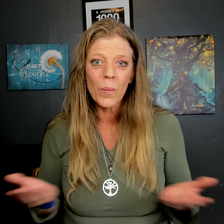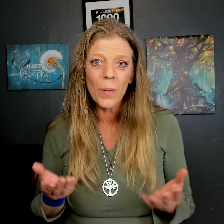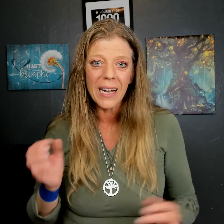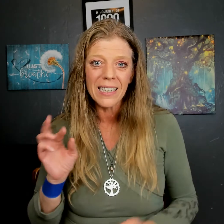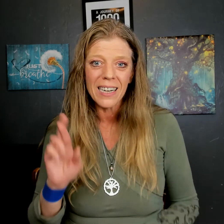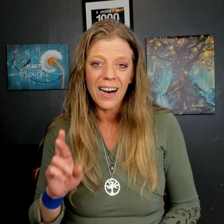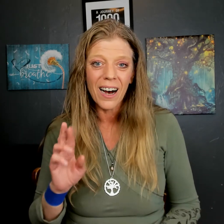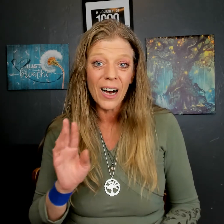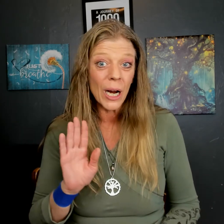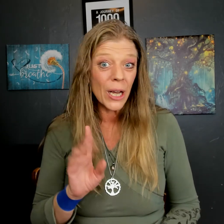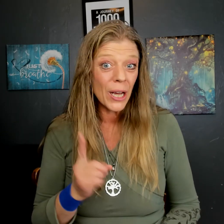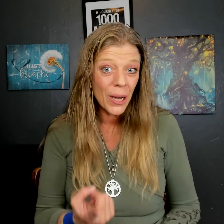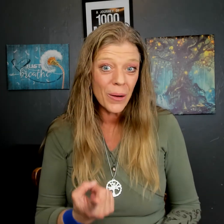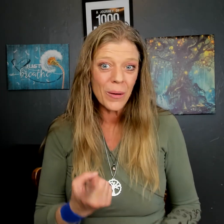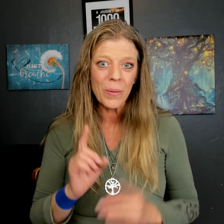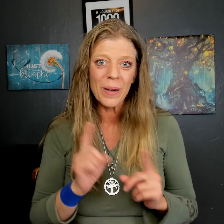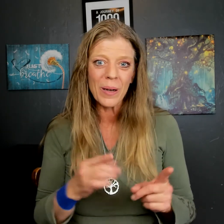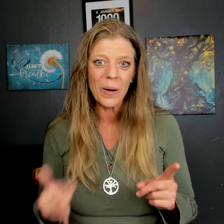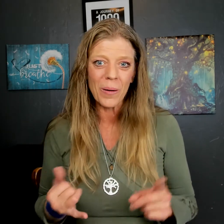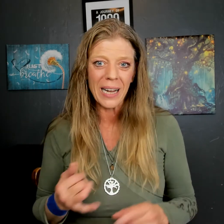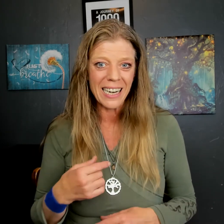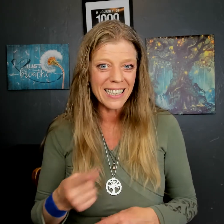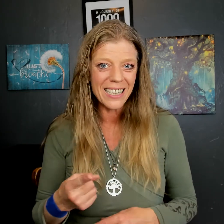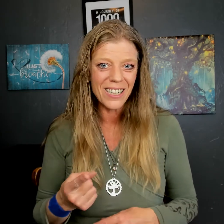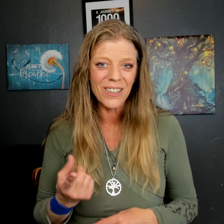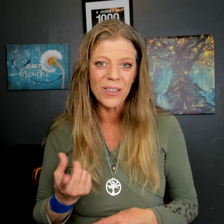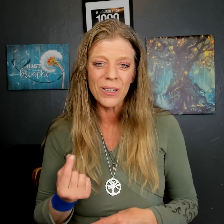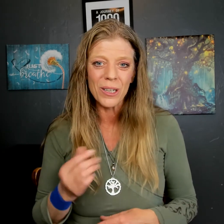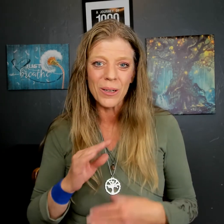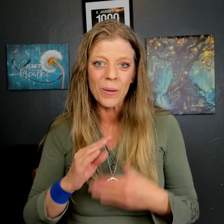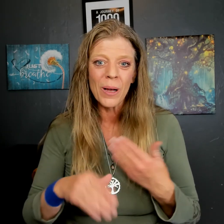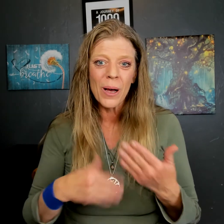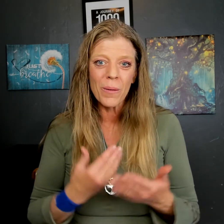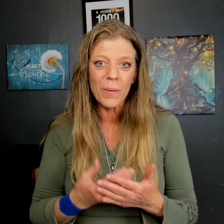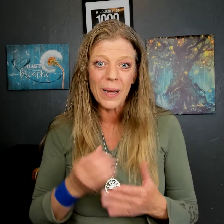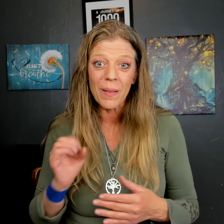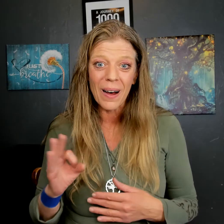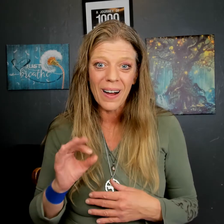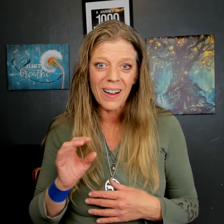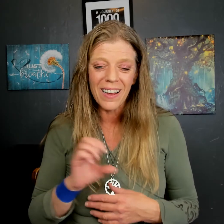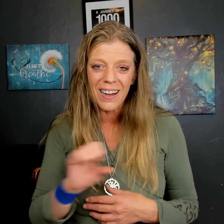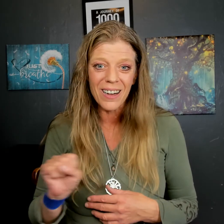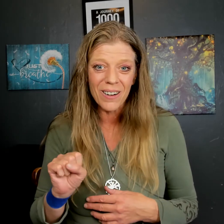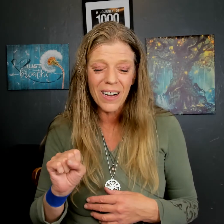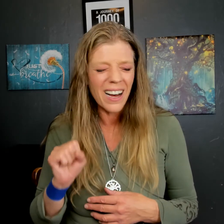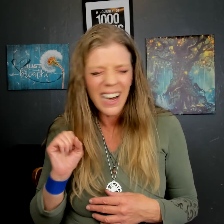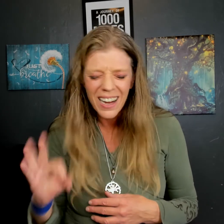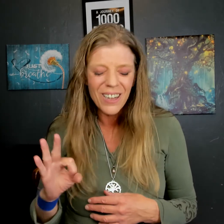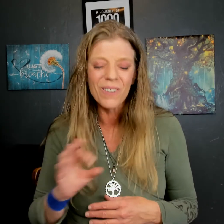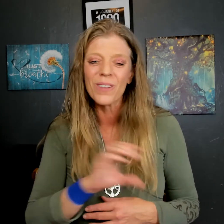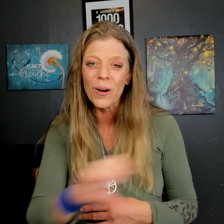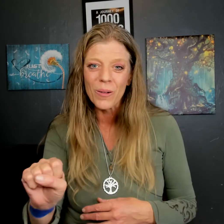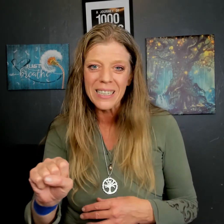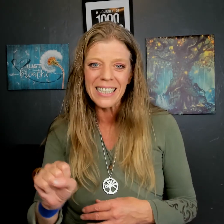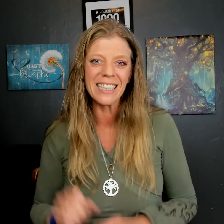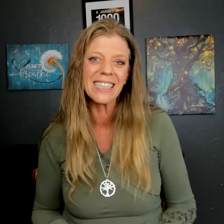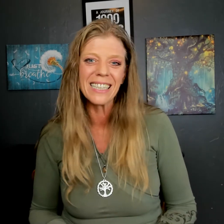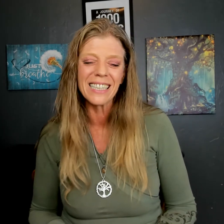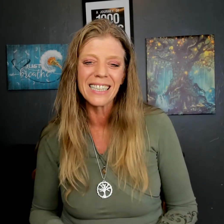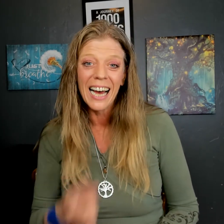What are you going to do with all of those?